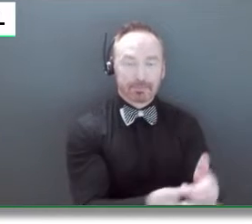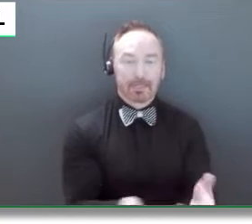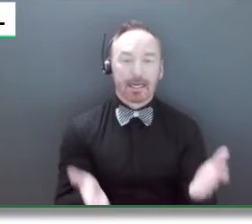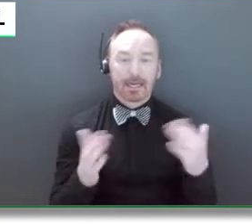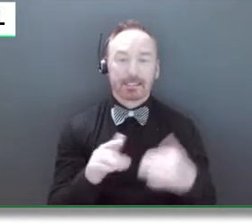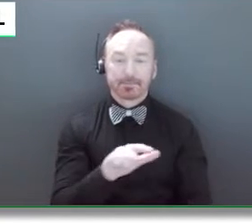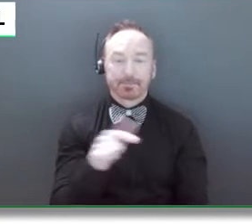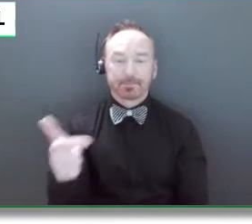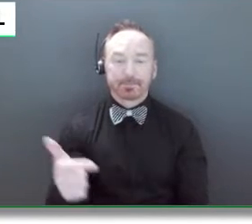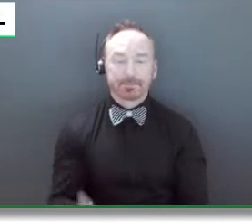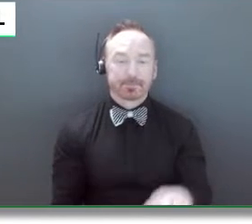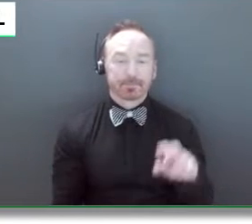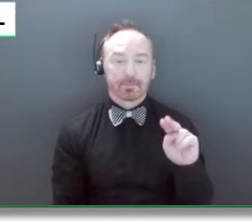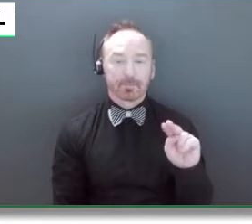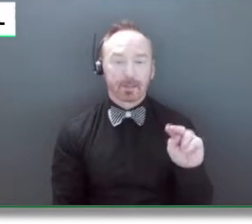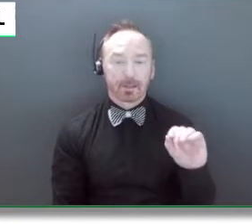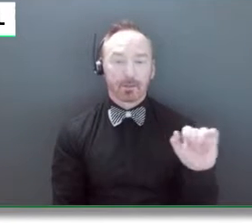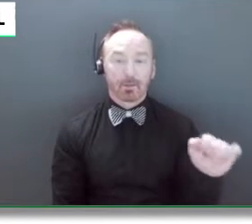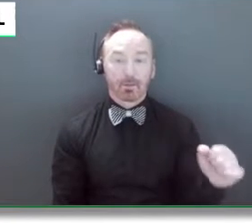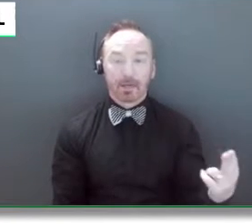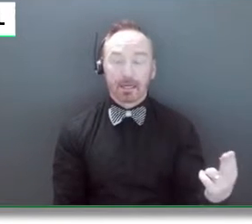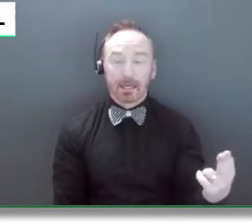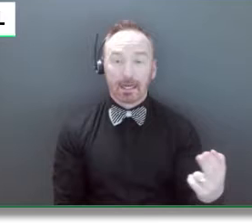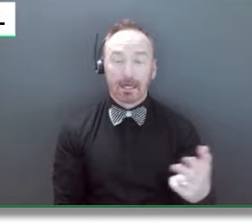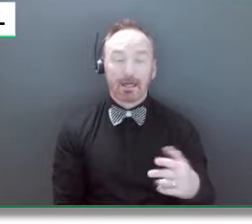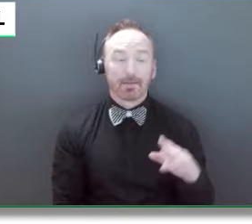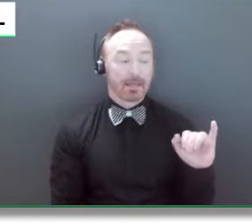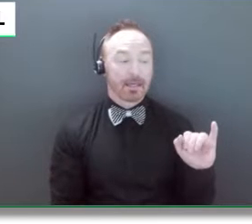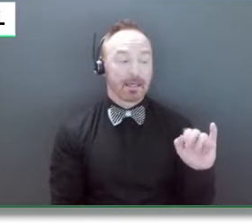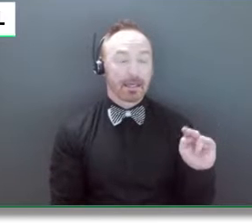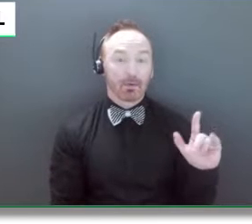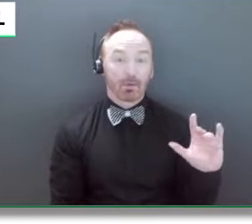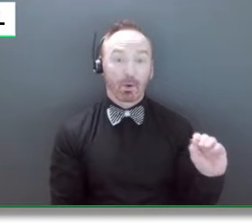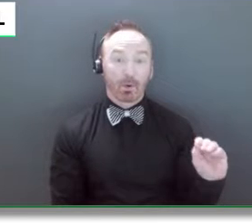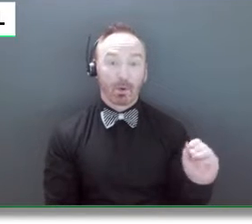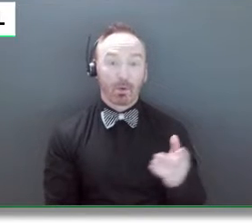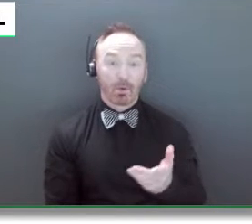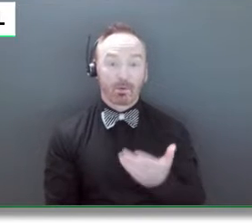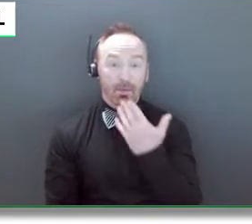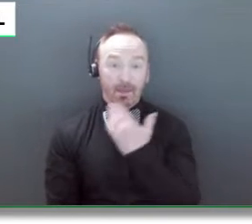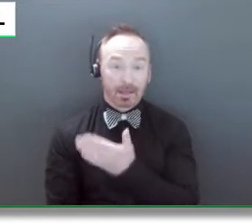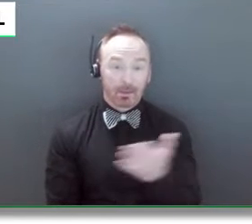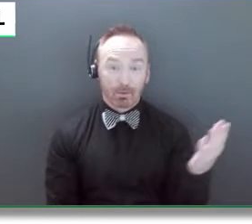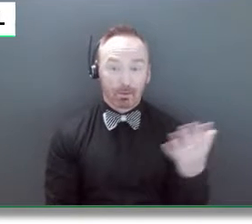Thank you everybody for the introduction. I appreciate it uh my name is Noah Papatsie.